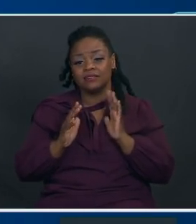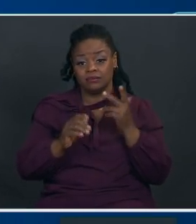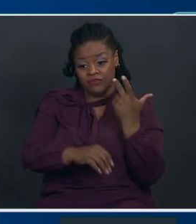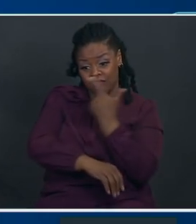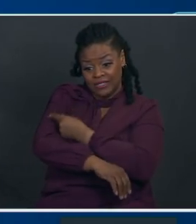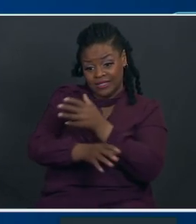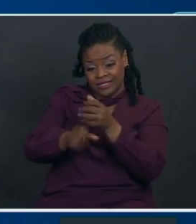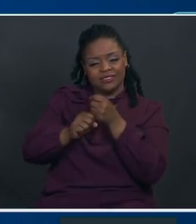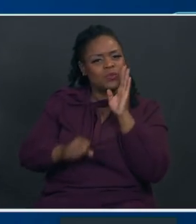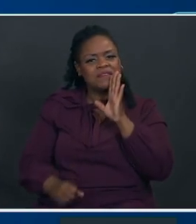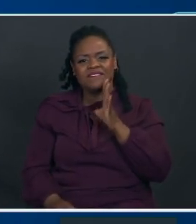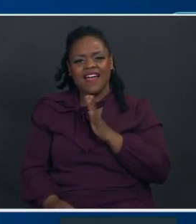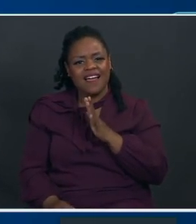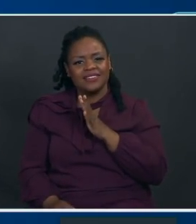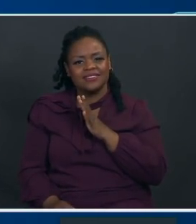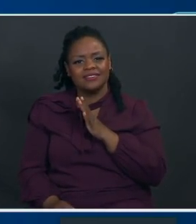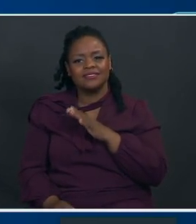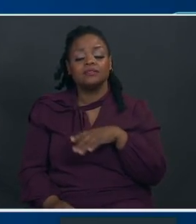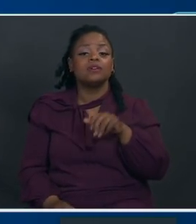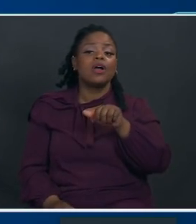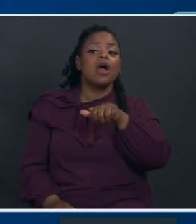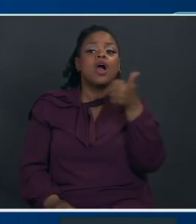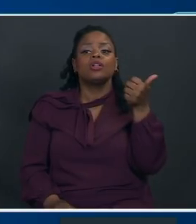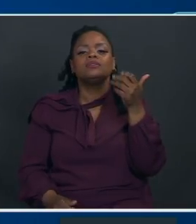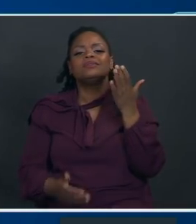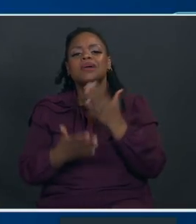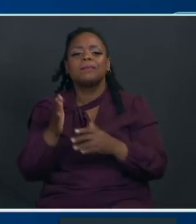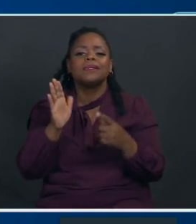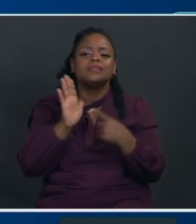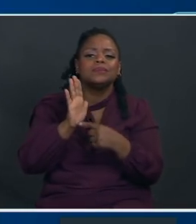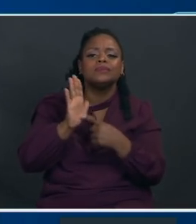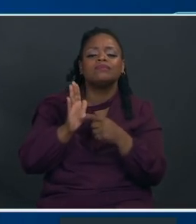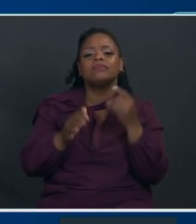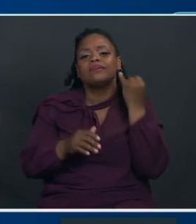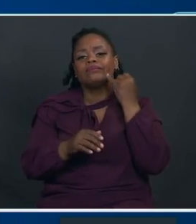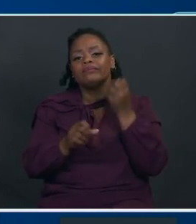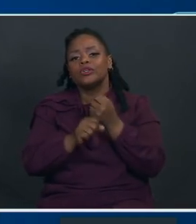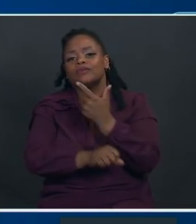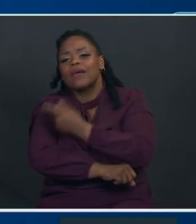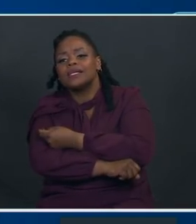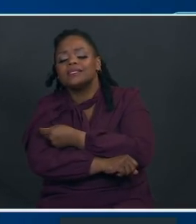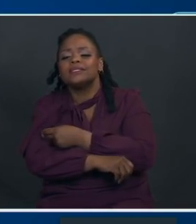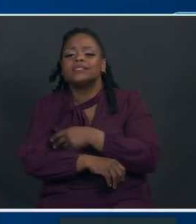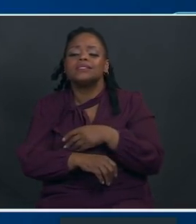where you got your shot feeling feverish or tired and muscle aches after getting your shot.